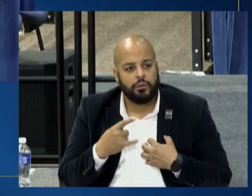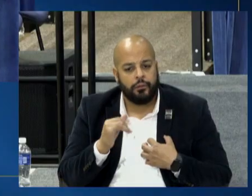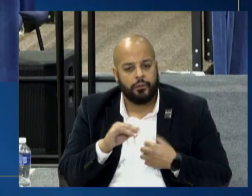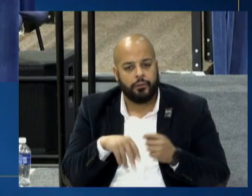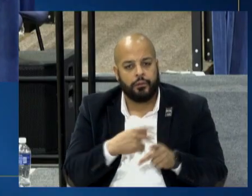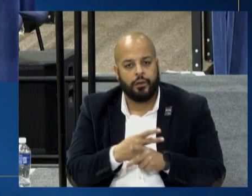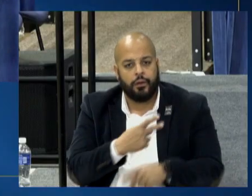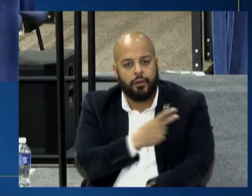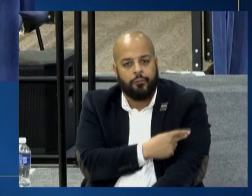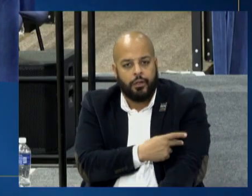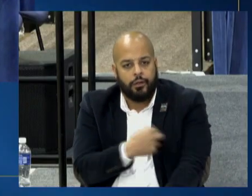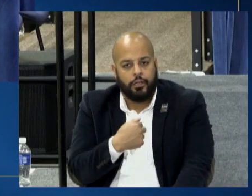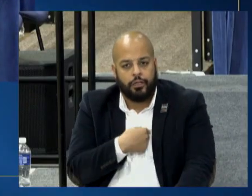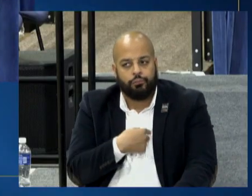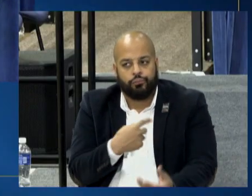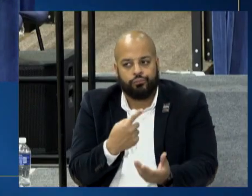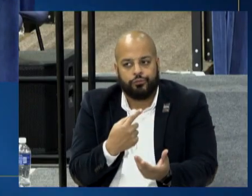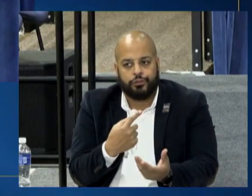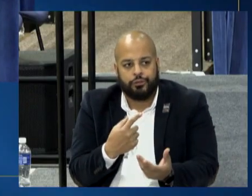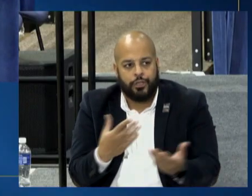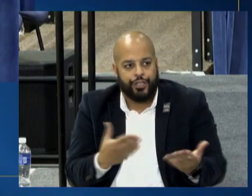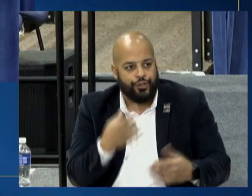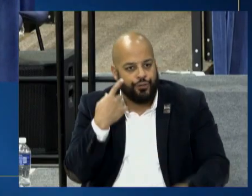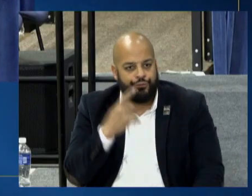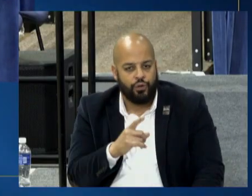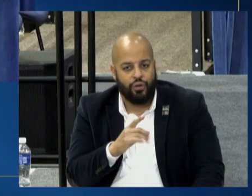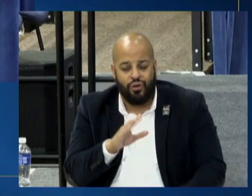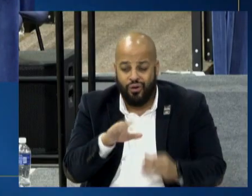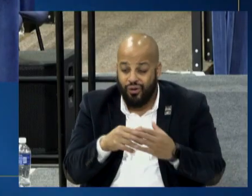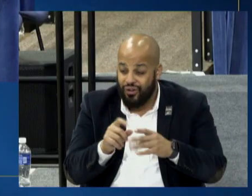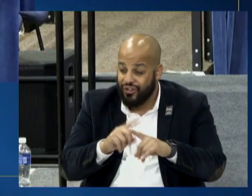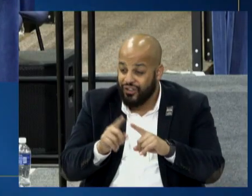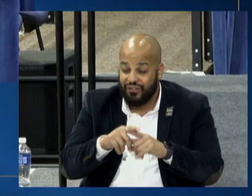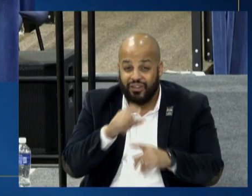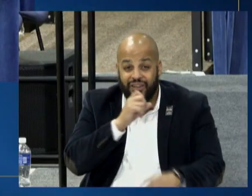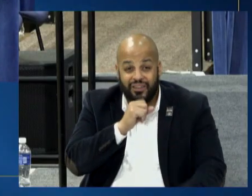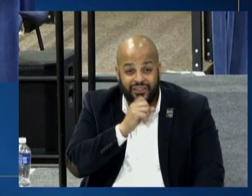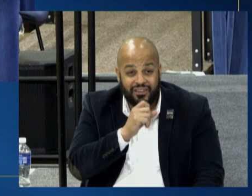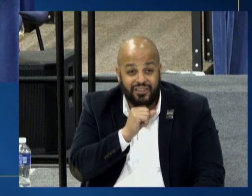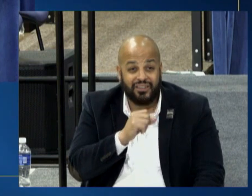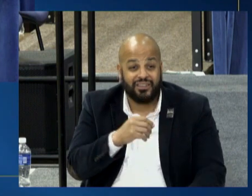for all ages, from my perspective, in pediatrics and in teenagers.